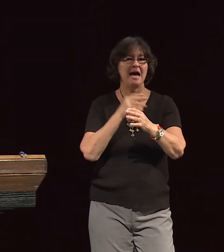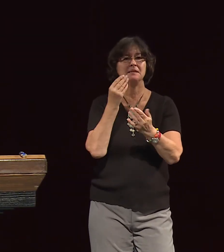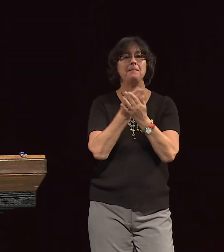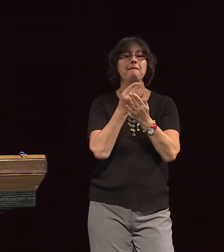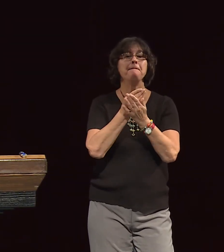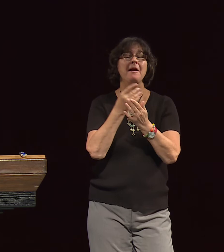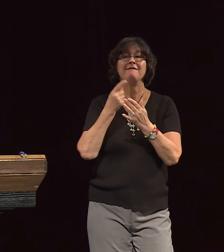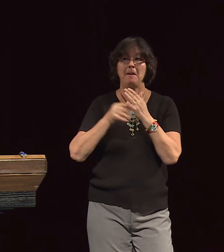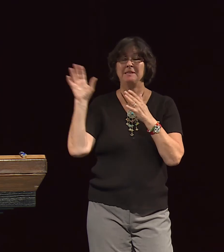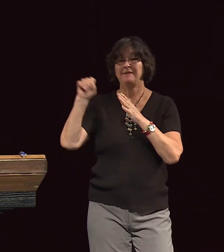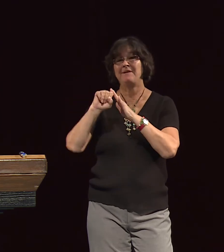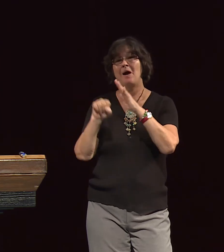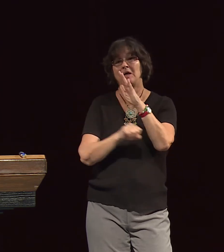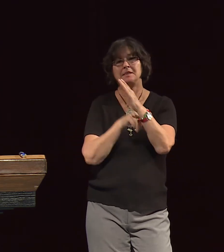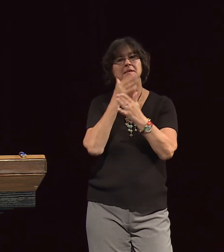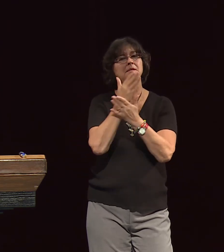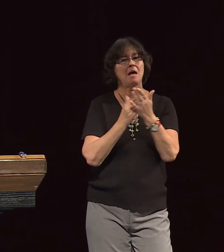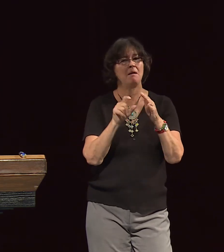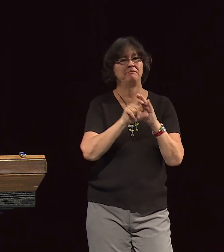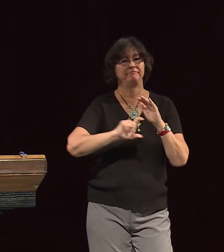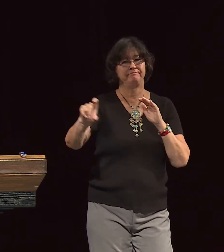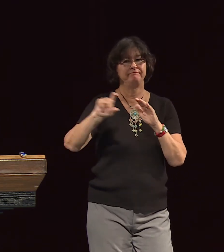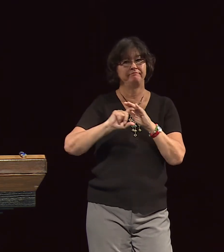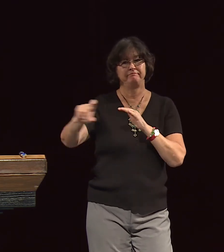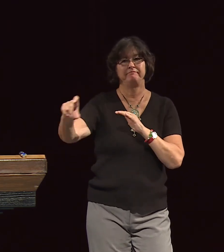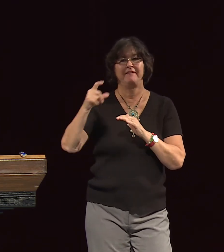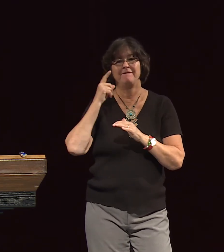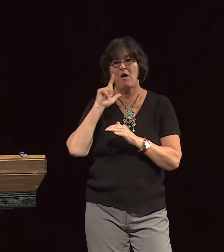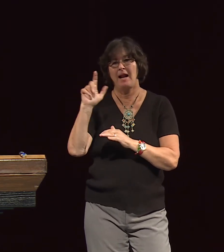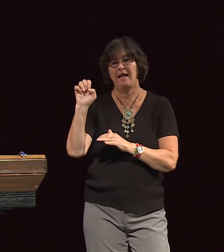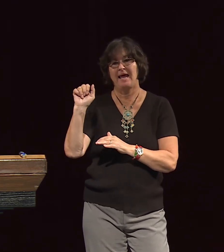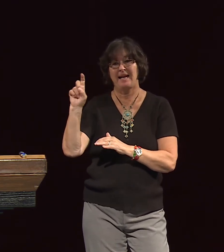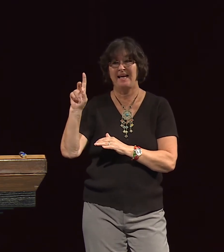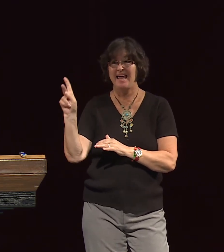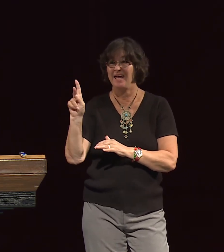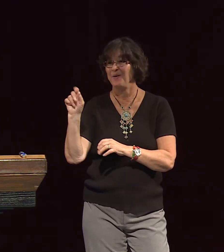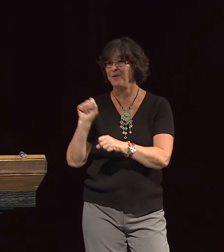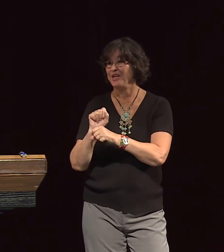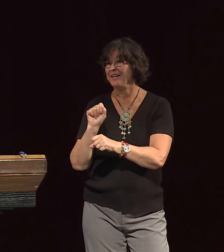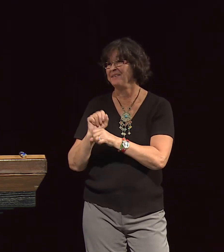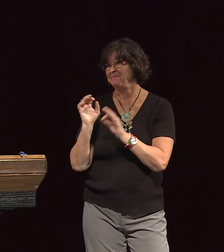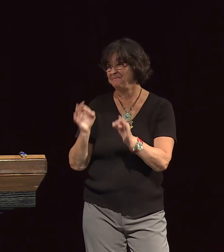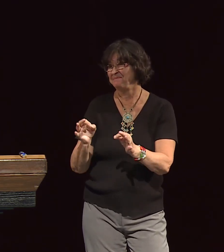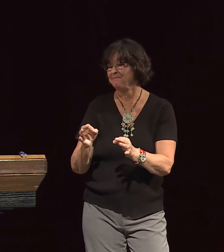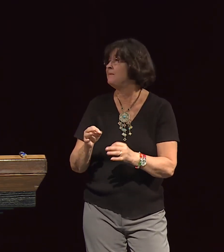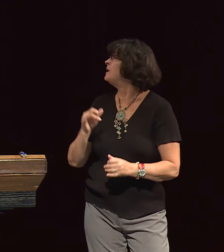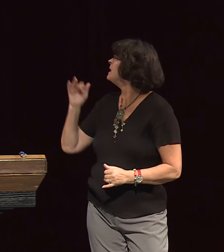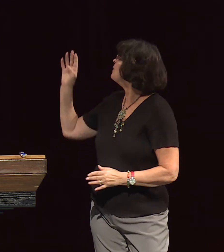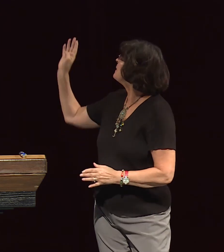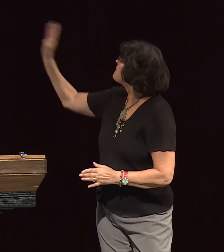And also Nyle has set up a foundation, and some of the money that he receives through his foundation